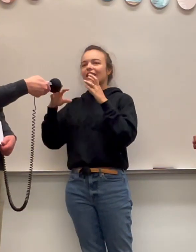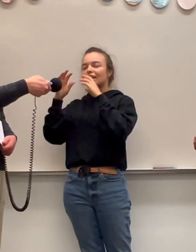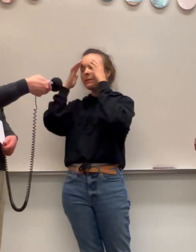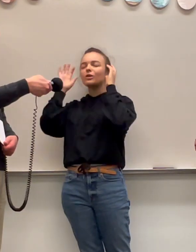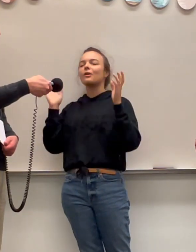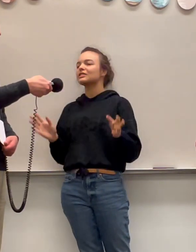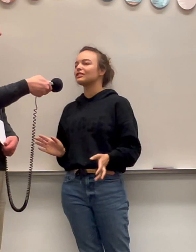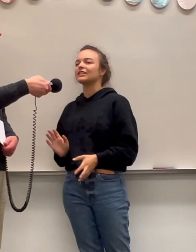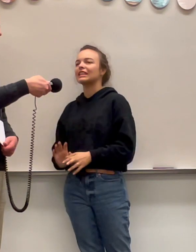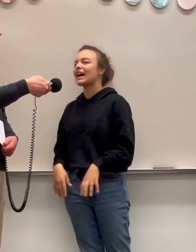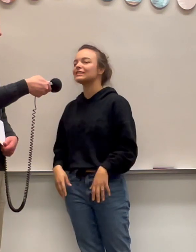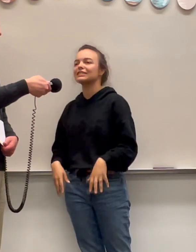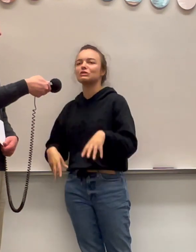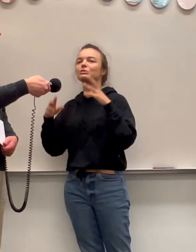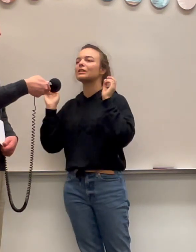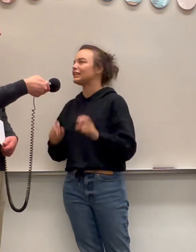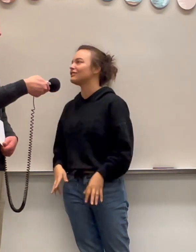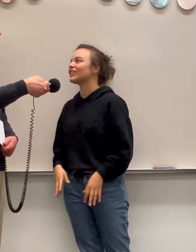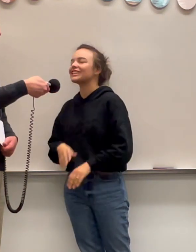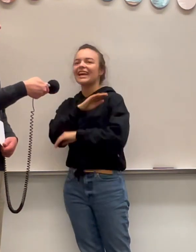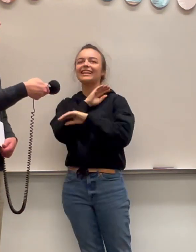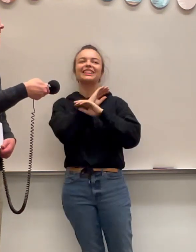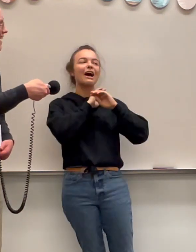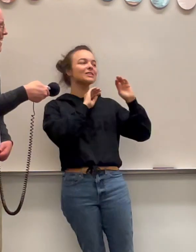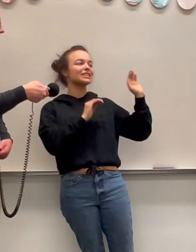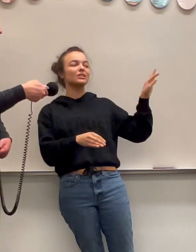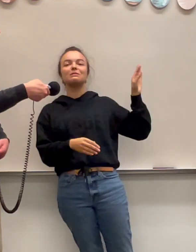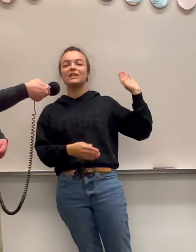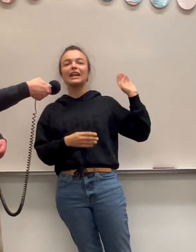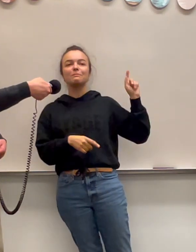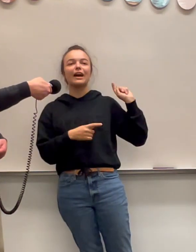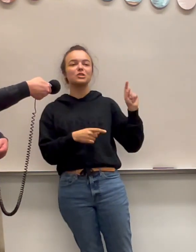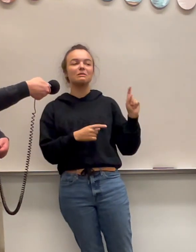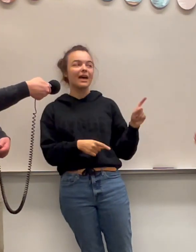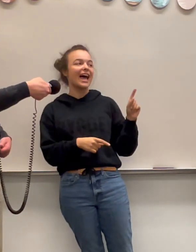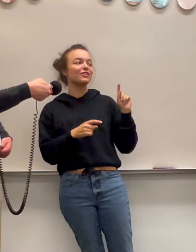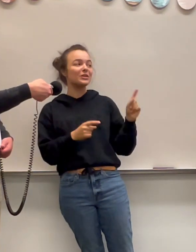deaf people are always the last to leave like that was literally me and Amy actually met at